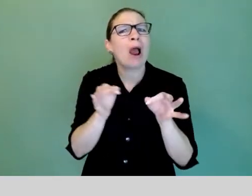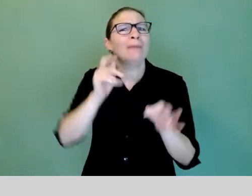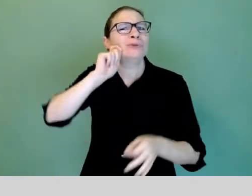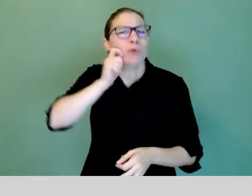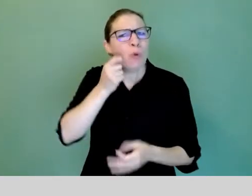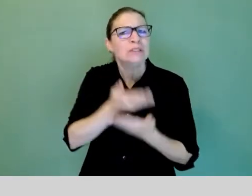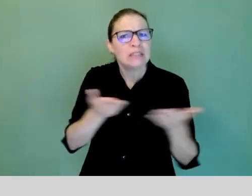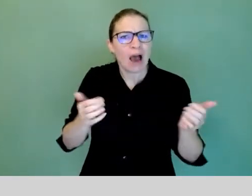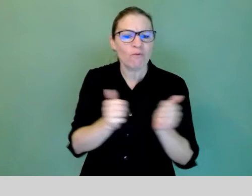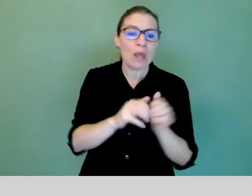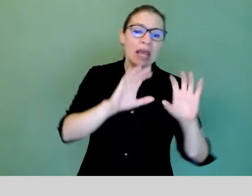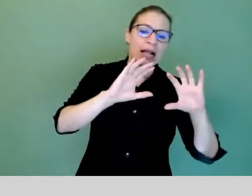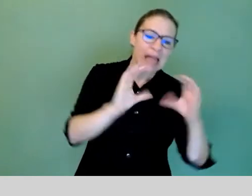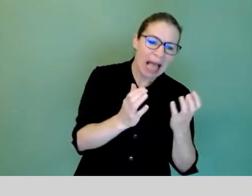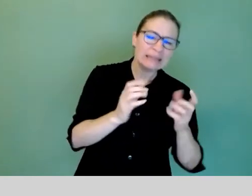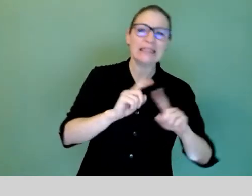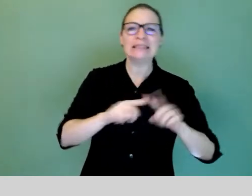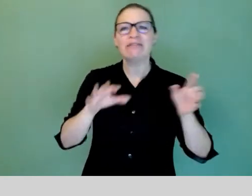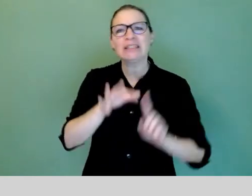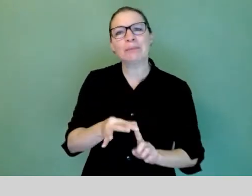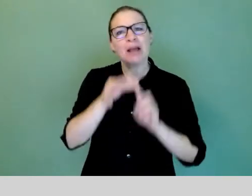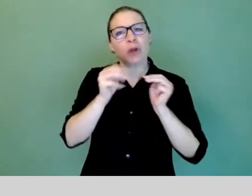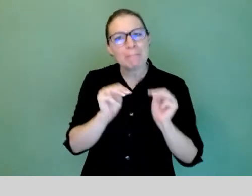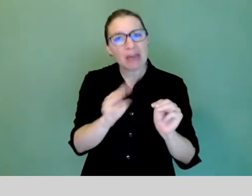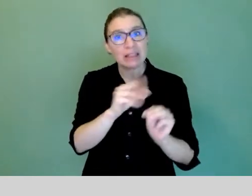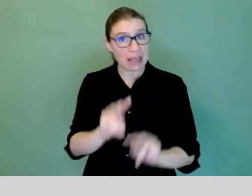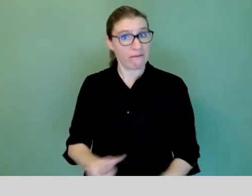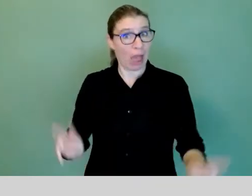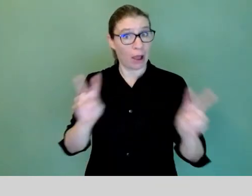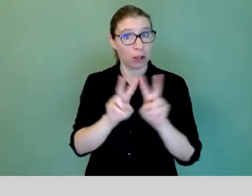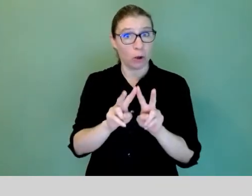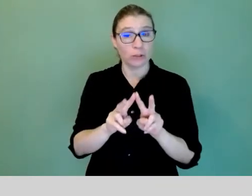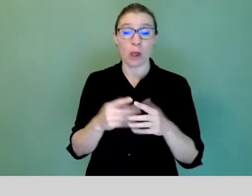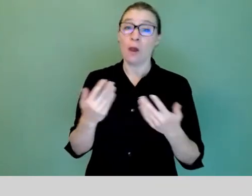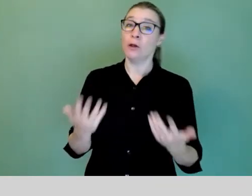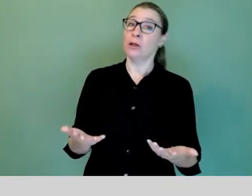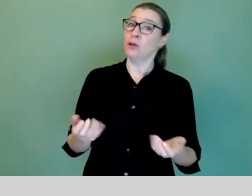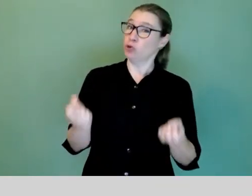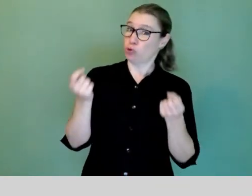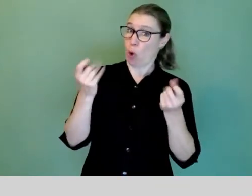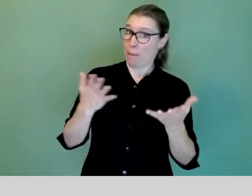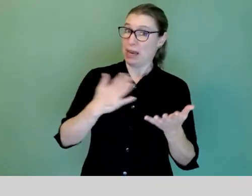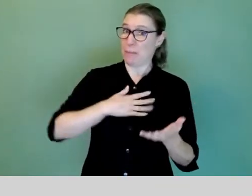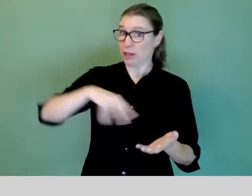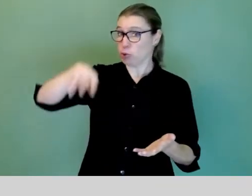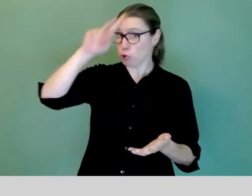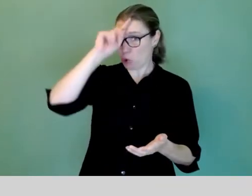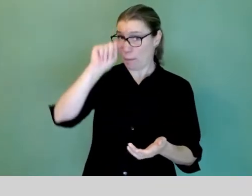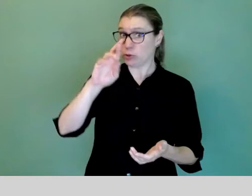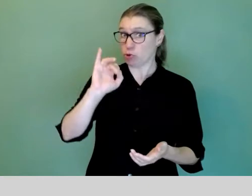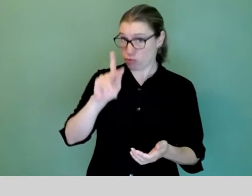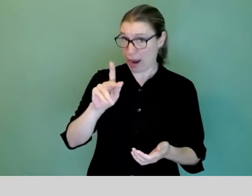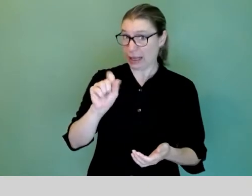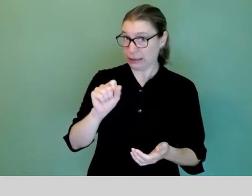and different special methods and values. So many of my stupid tricks use things I learned in this one document.